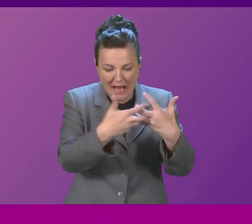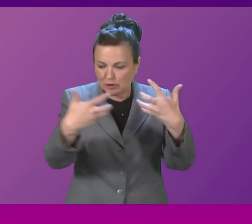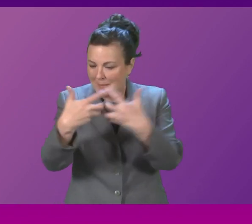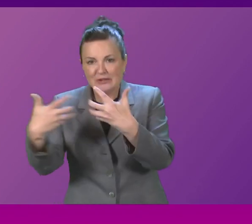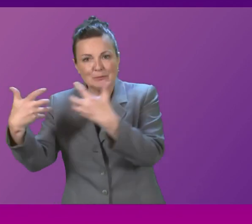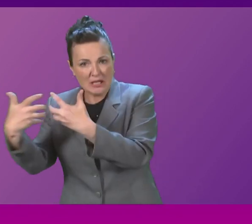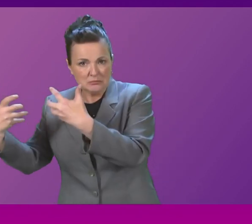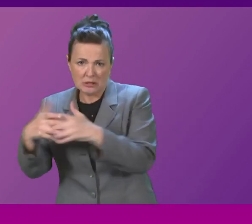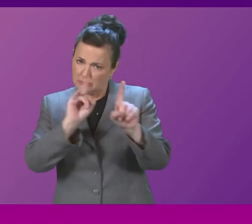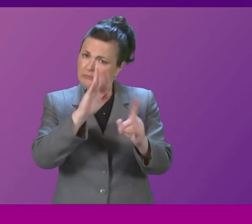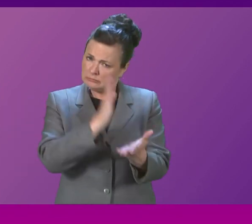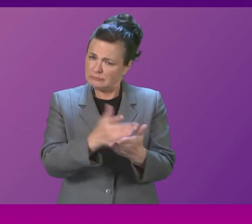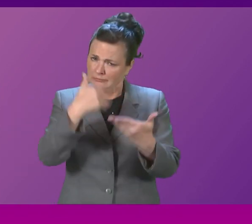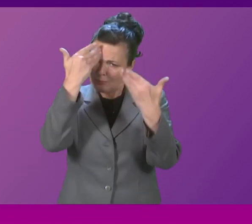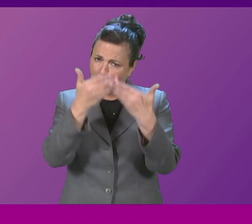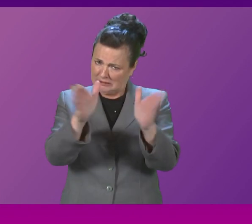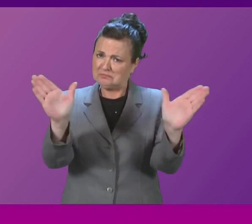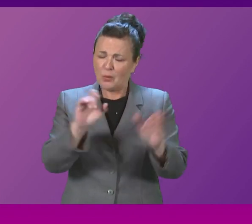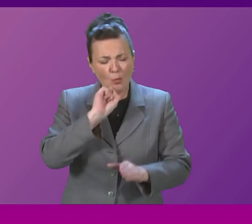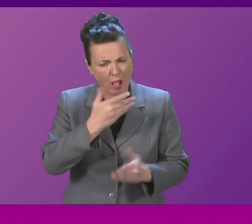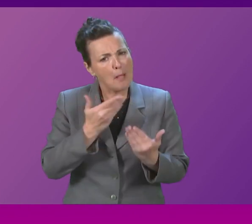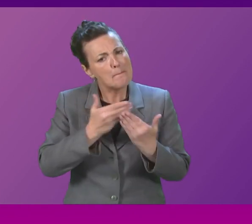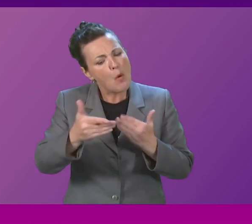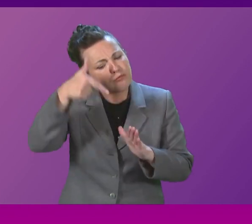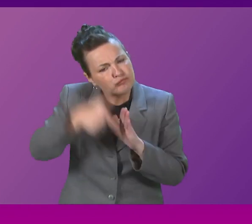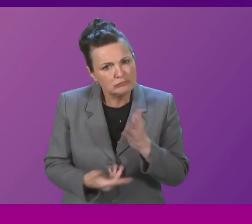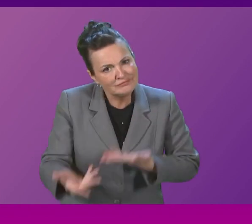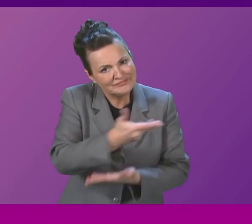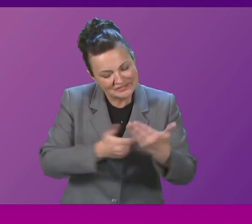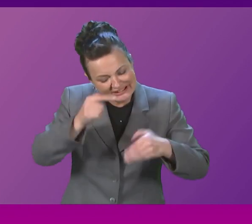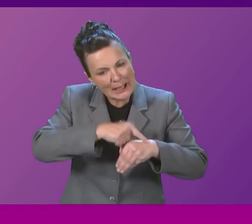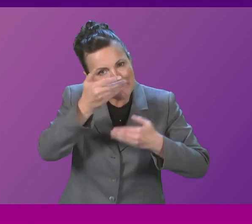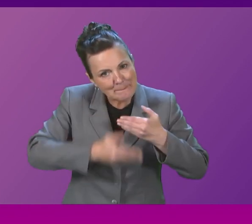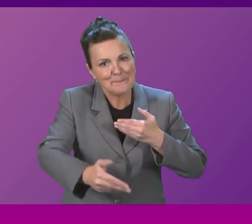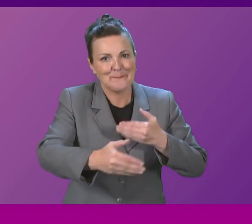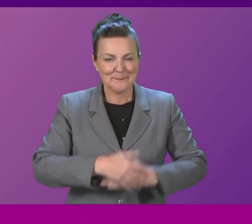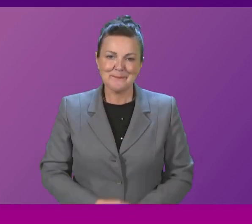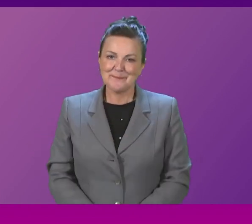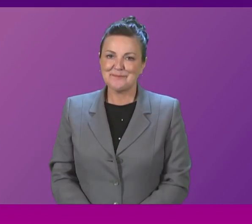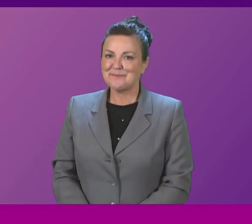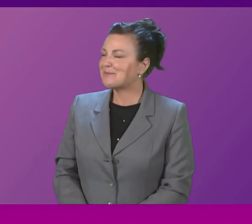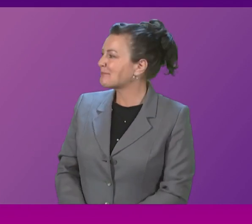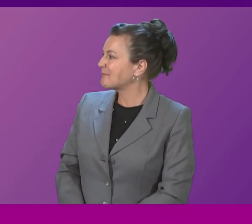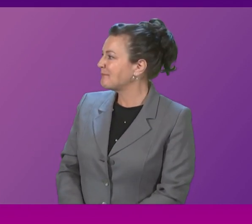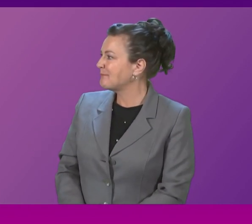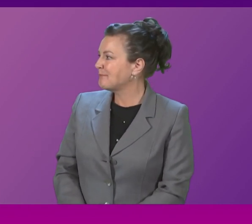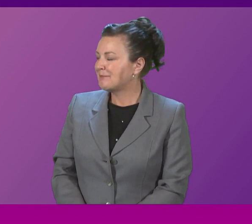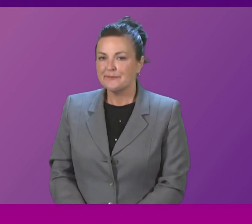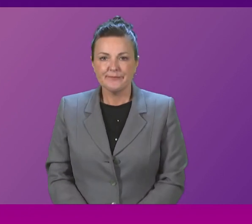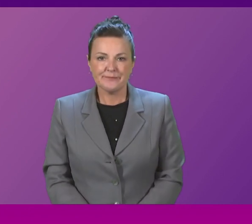minds are open and we will have further discussions as appropriate.